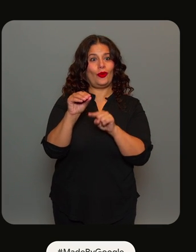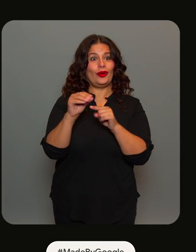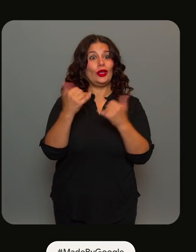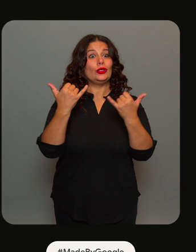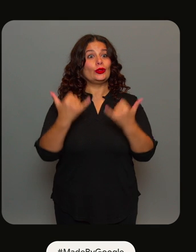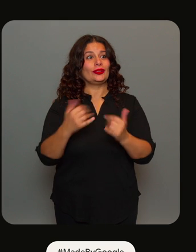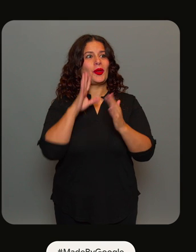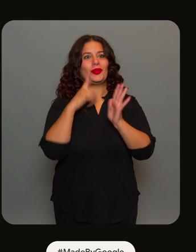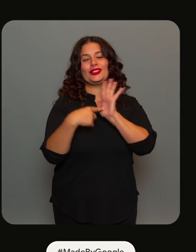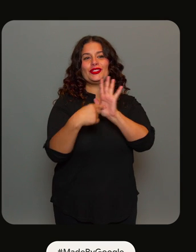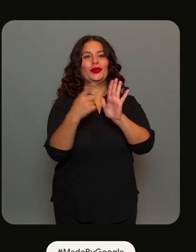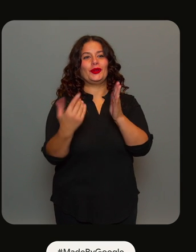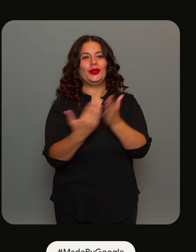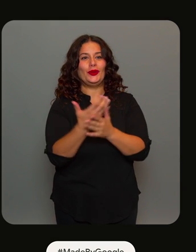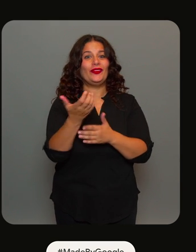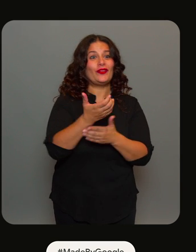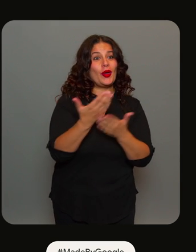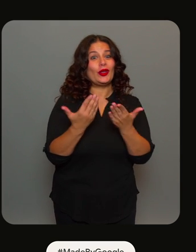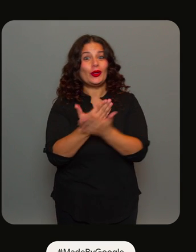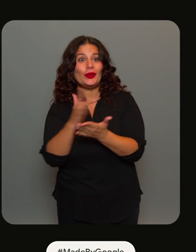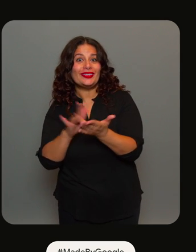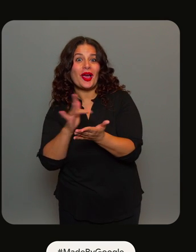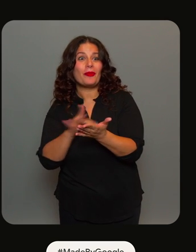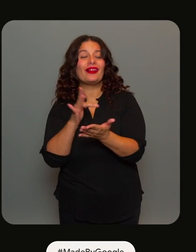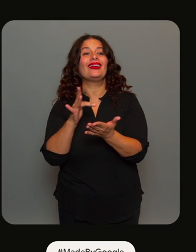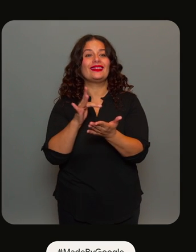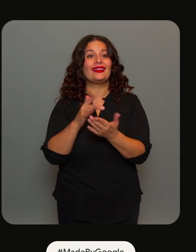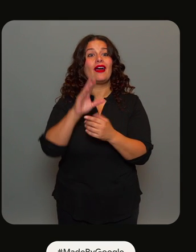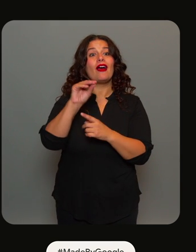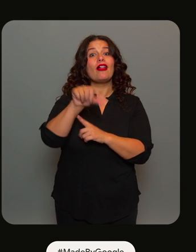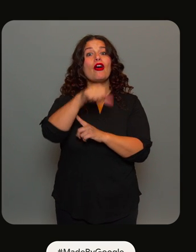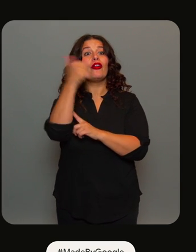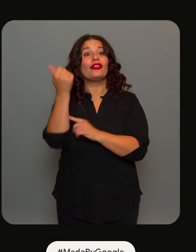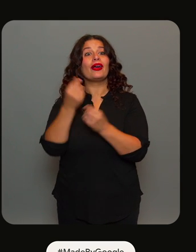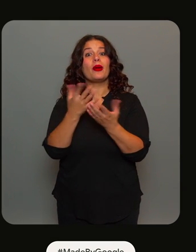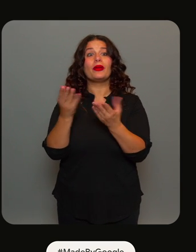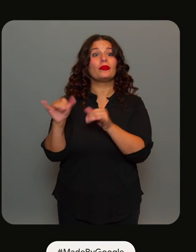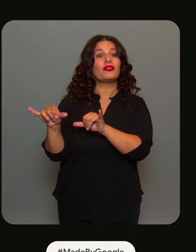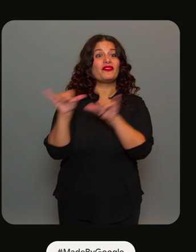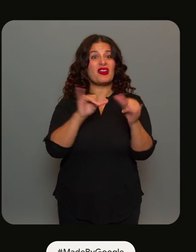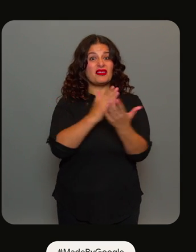No other company offers such a wide range of helpful products for home and on the go.